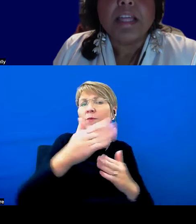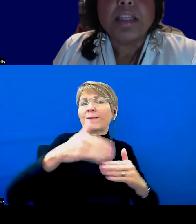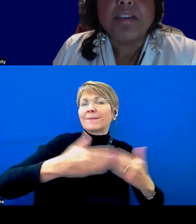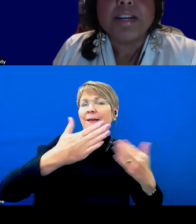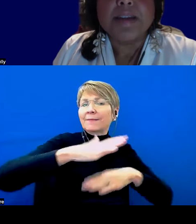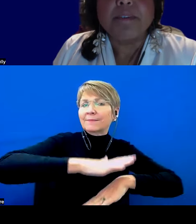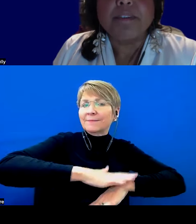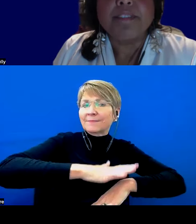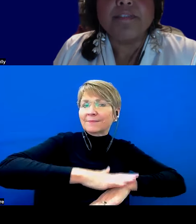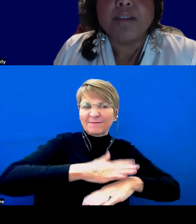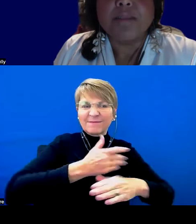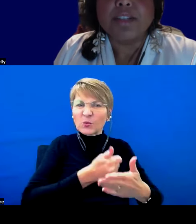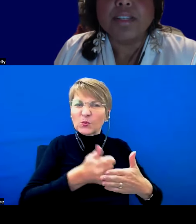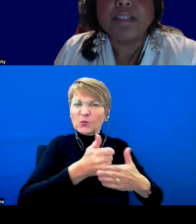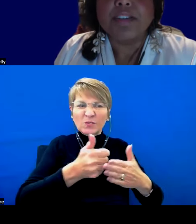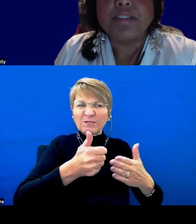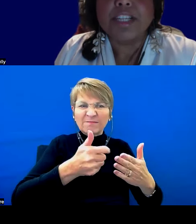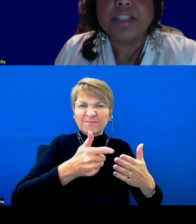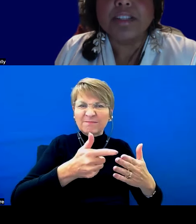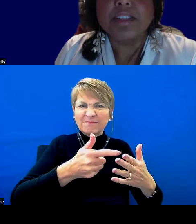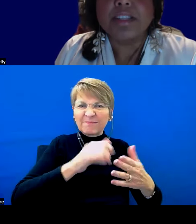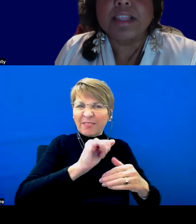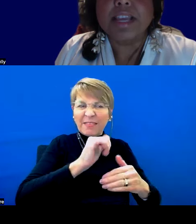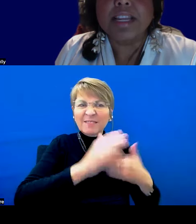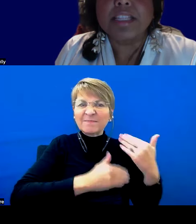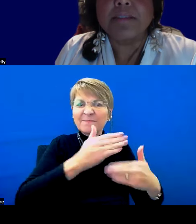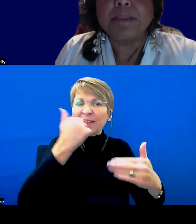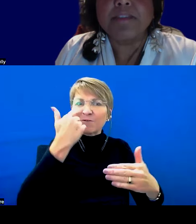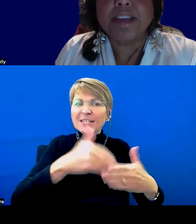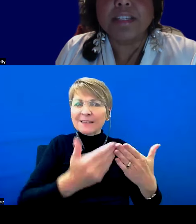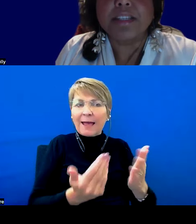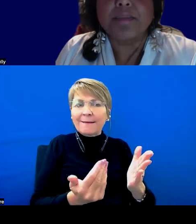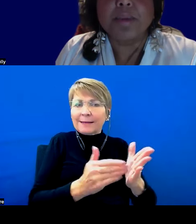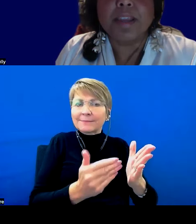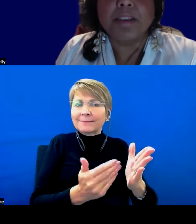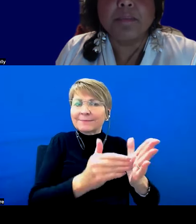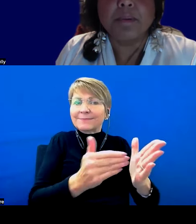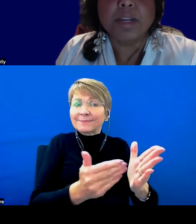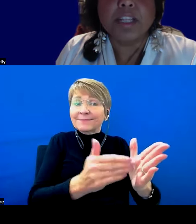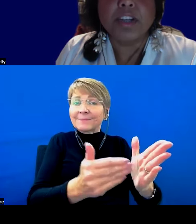There are a number of environmental considerations that need to be factored when supporting a child